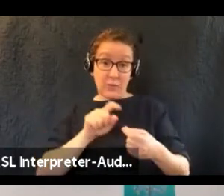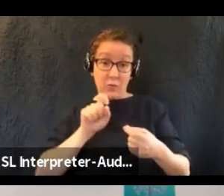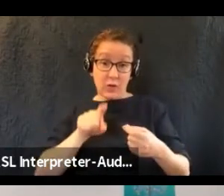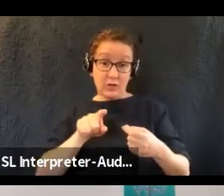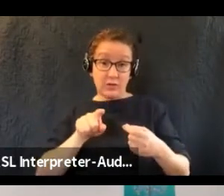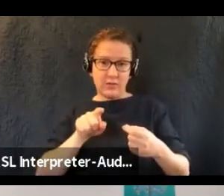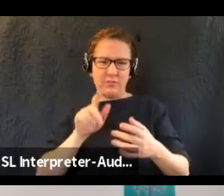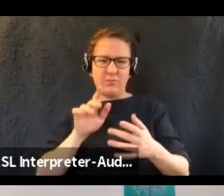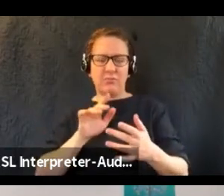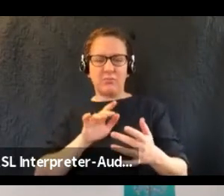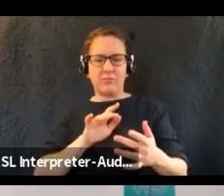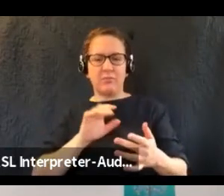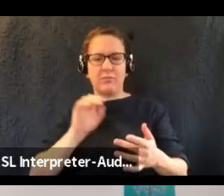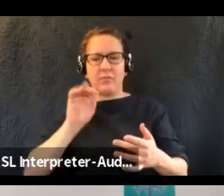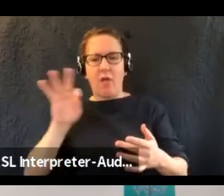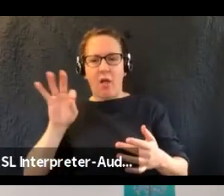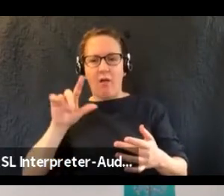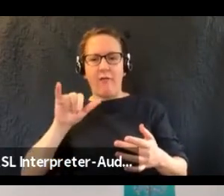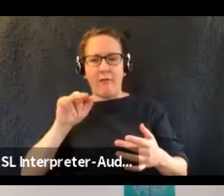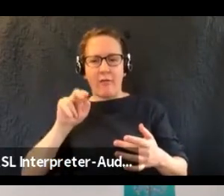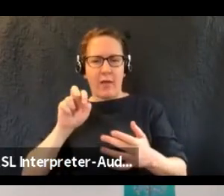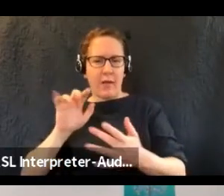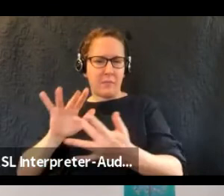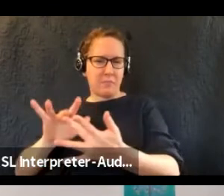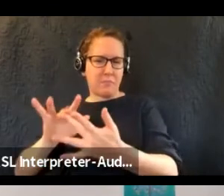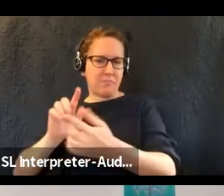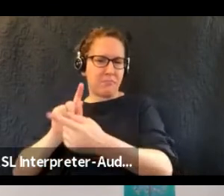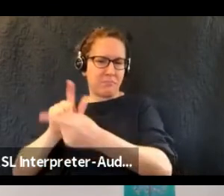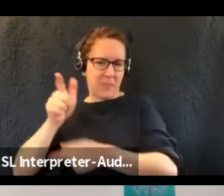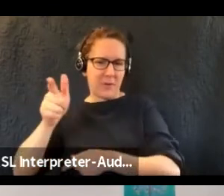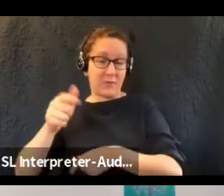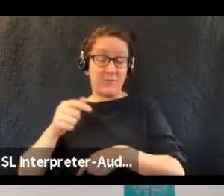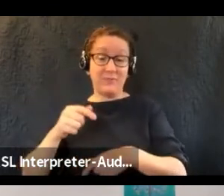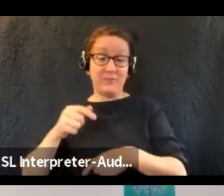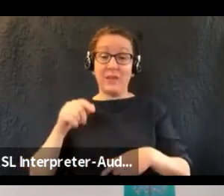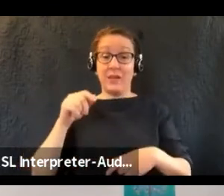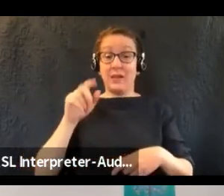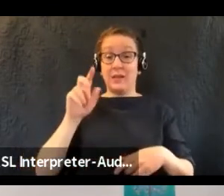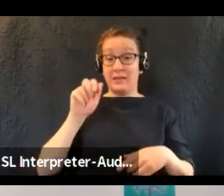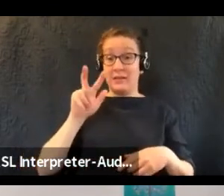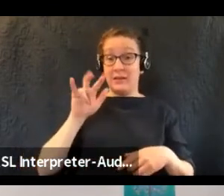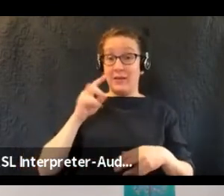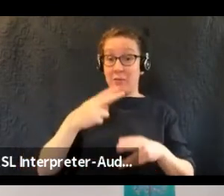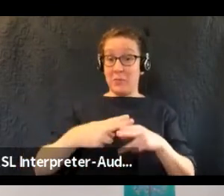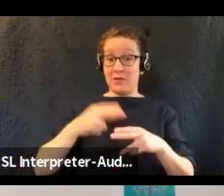So as David mentioned, ECA's Access for All campaign is committed to improving accessibility